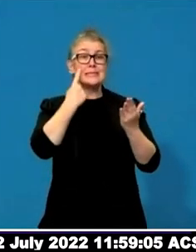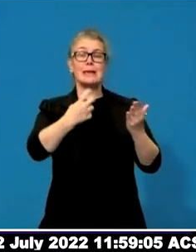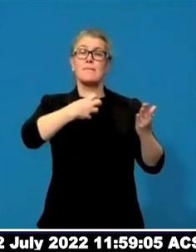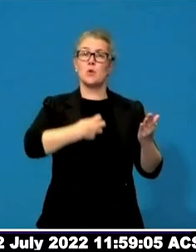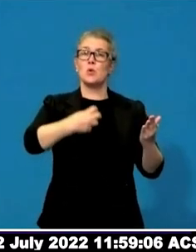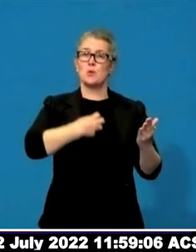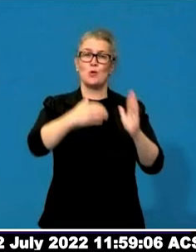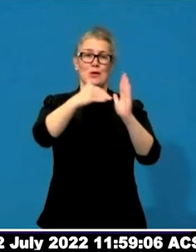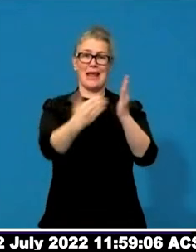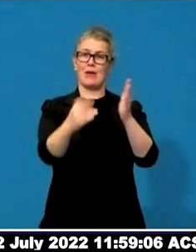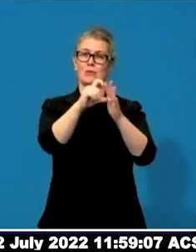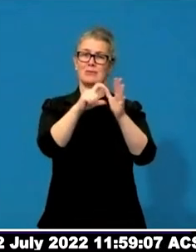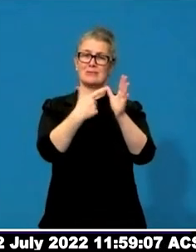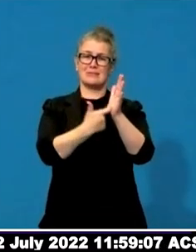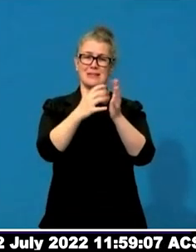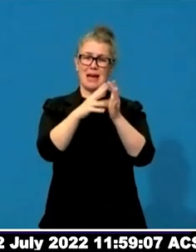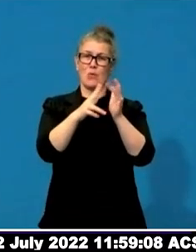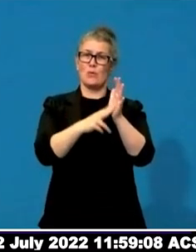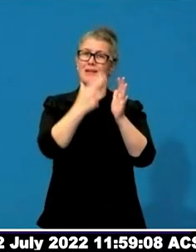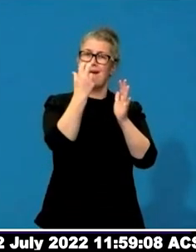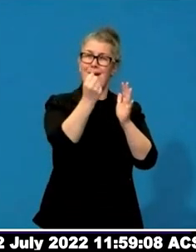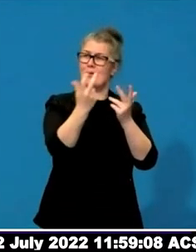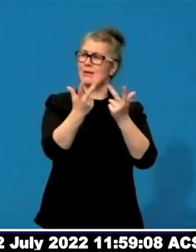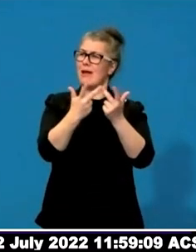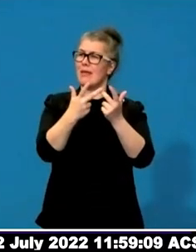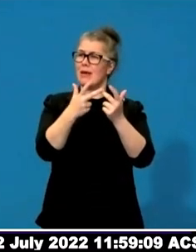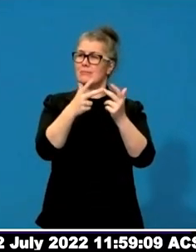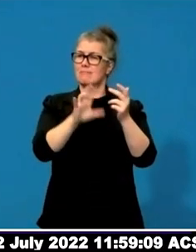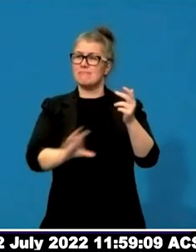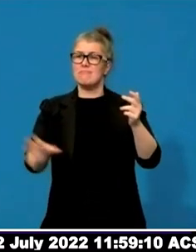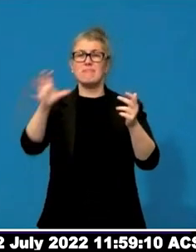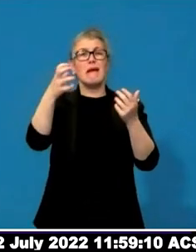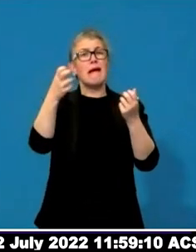and I think that there's a couple in Alice, but are First Nations people